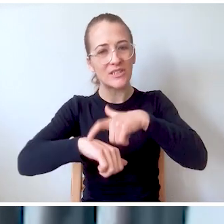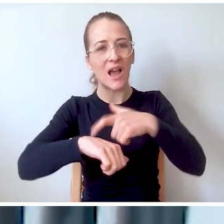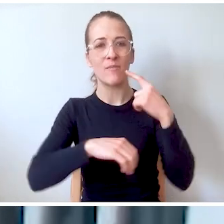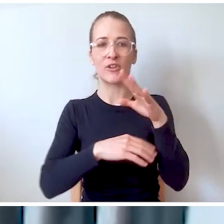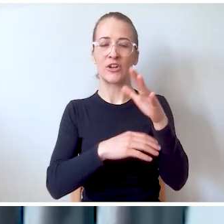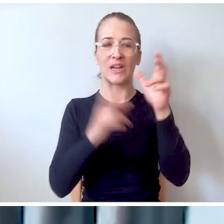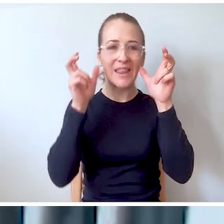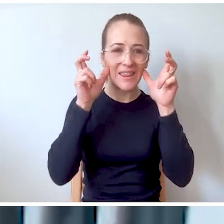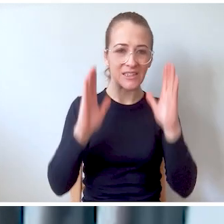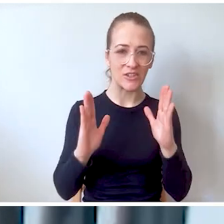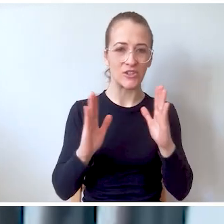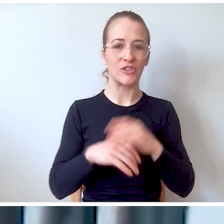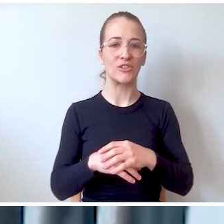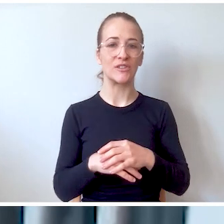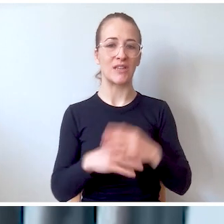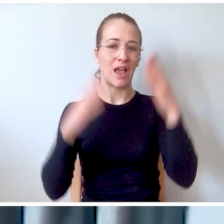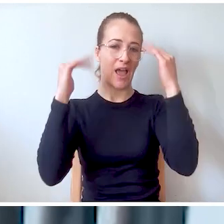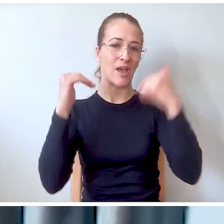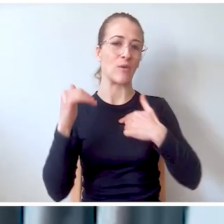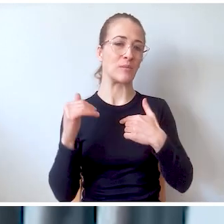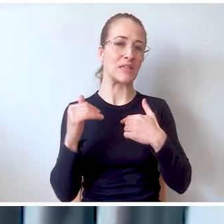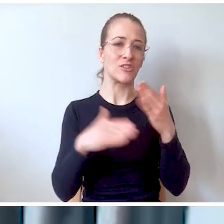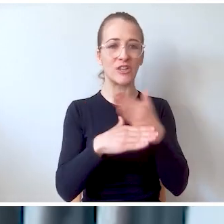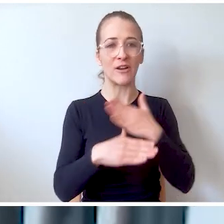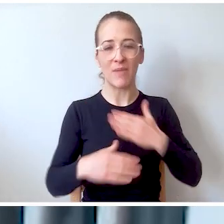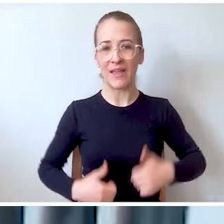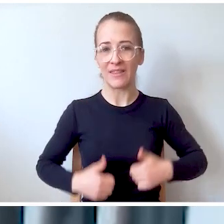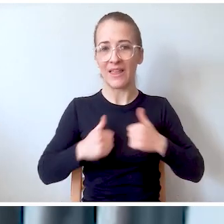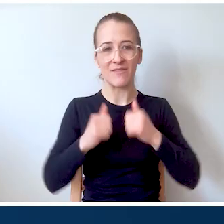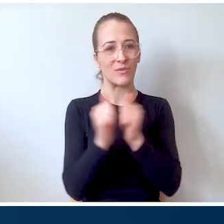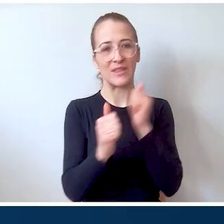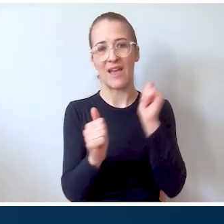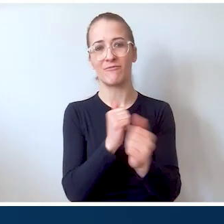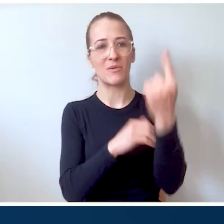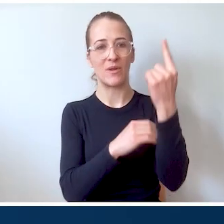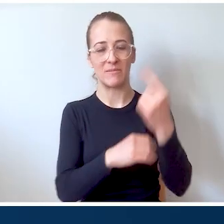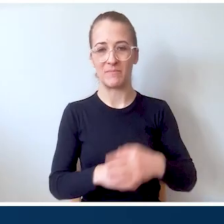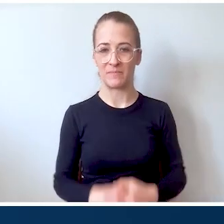I hope to be able to share my life to a deeper extent with everybody. Well, thank you so much.